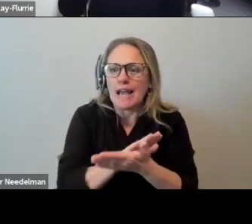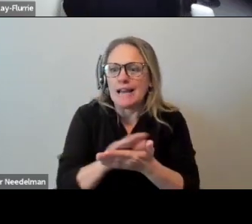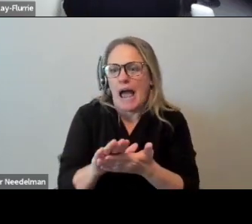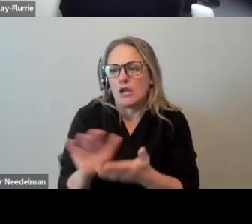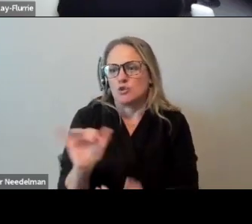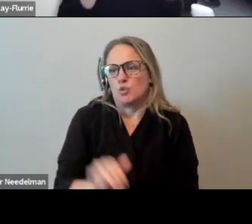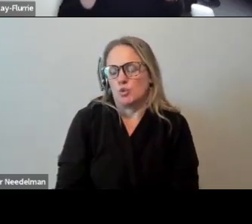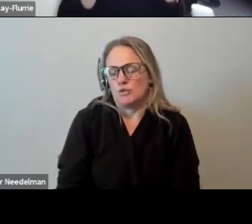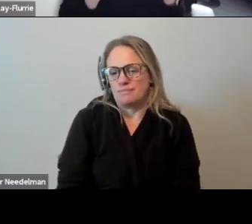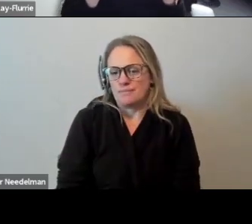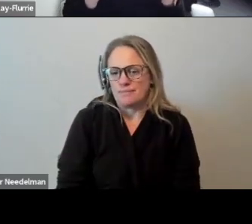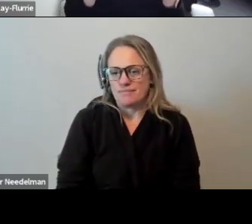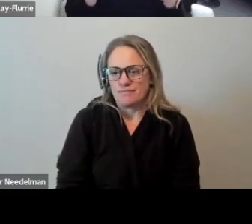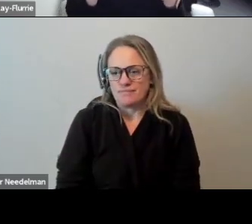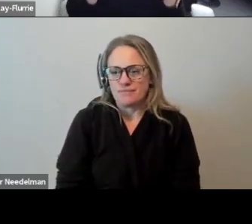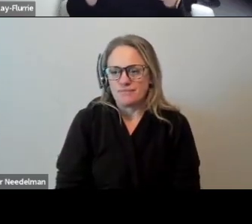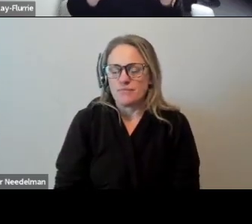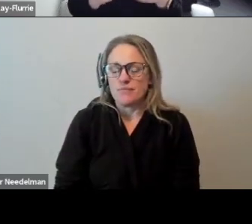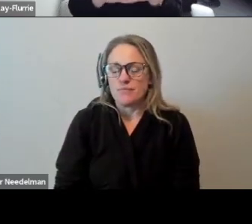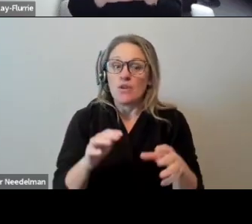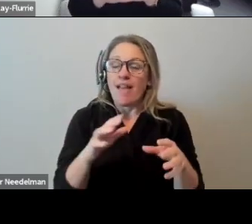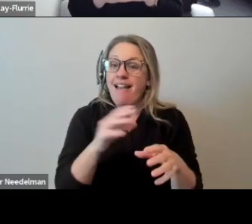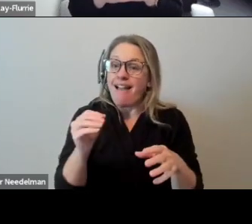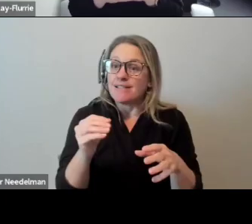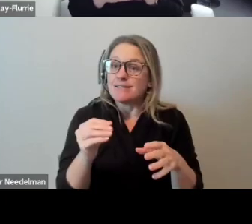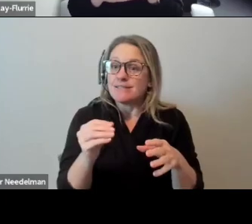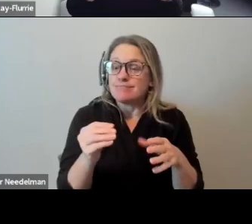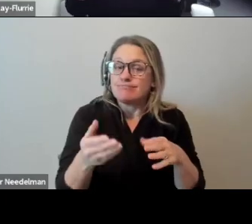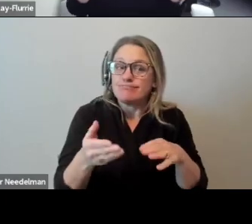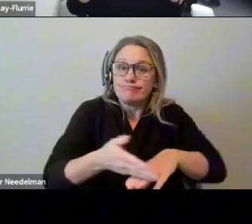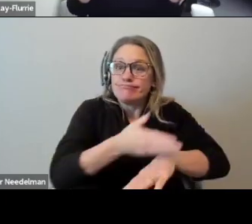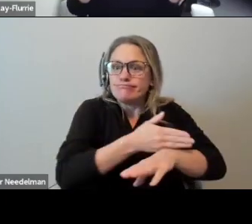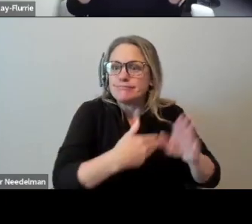That being othered with technology I think is an important aspect, particularly